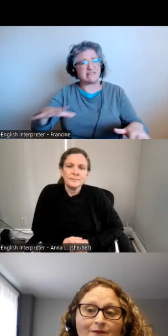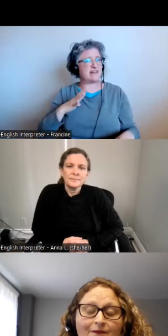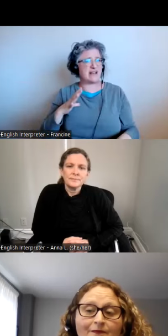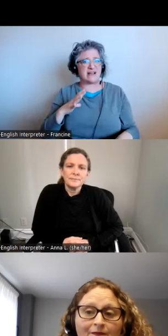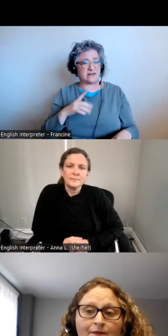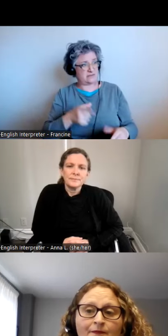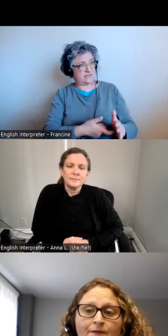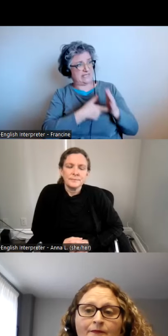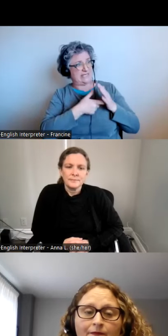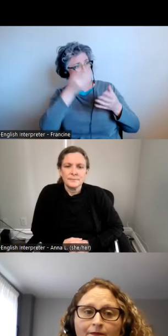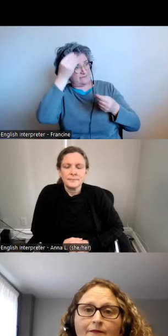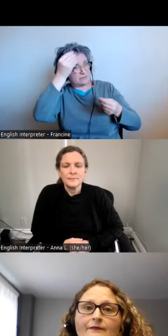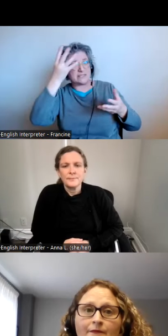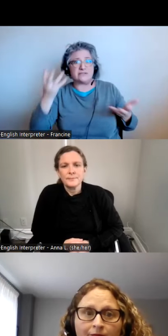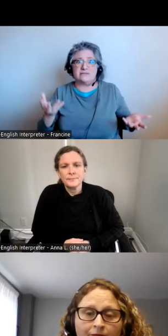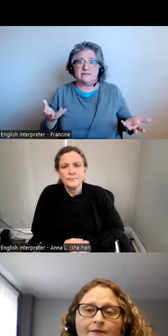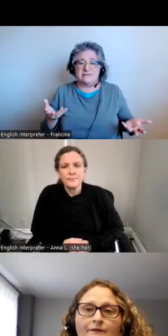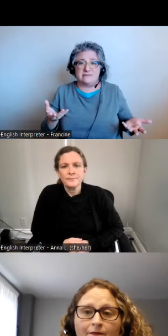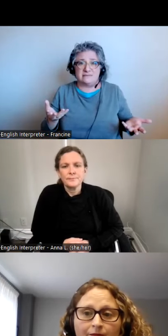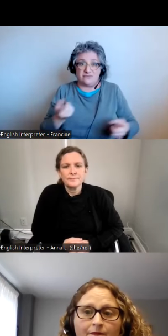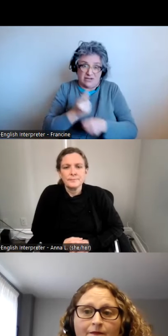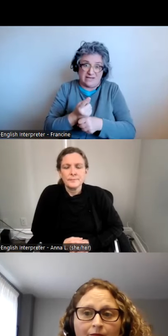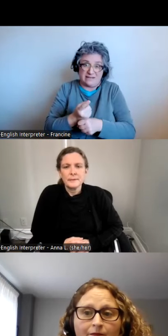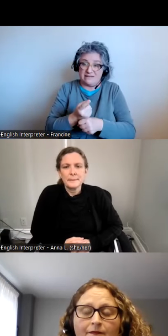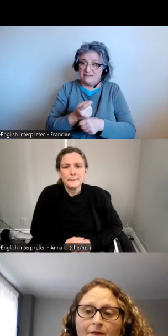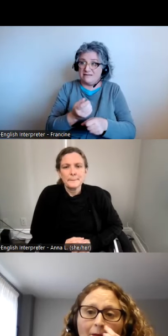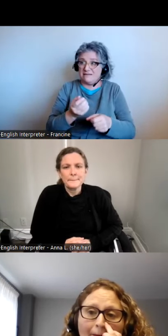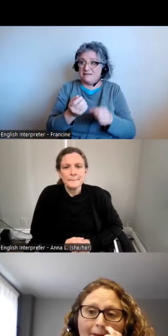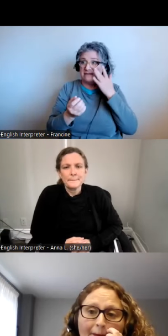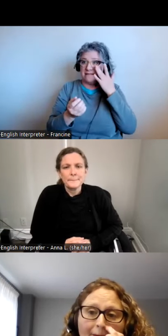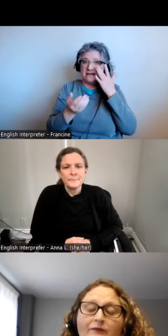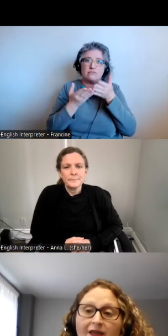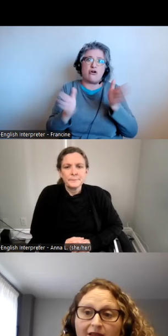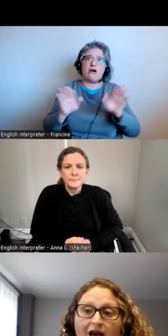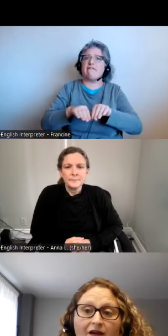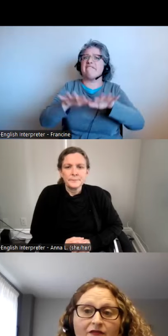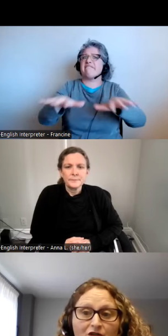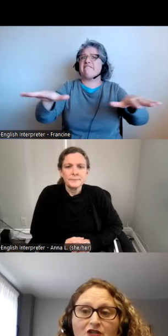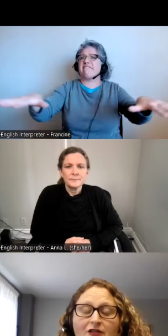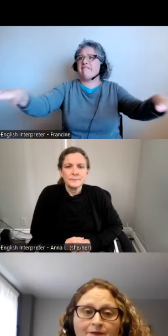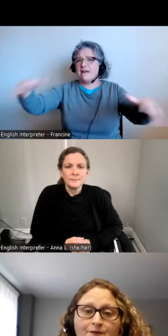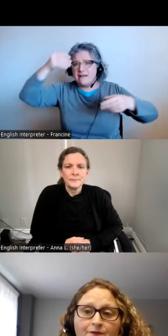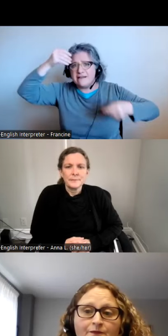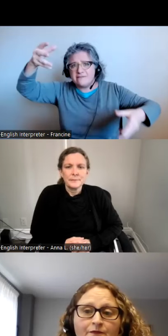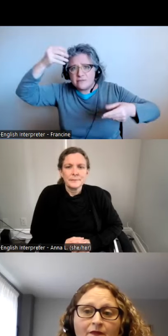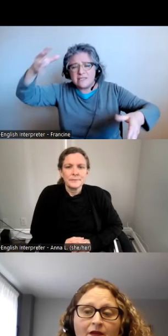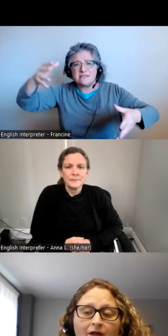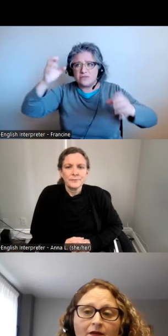the media would help with us that messaging more. » Allison Boyce: Yeah. » Kim Adlard: That would be something. We need them. We do